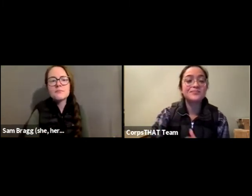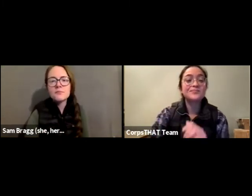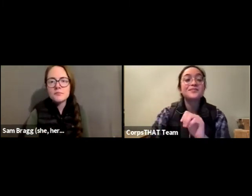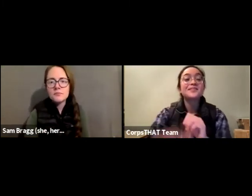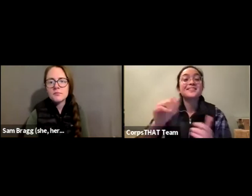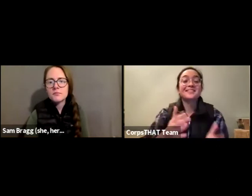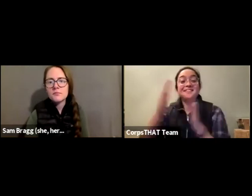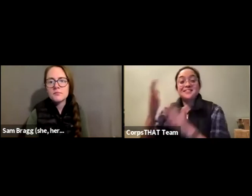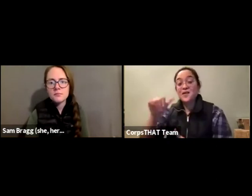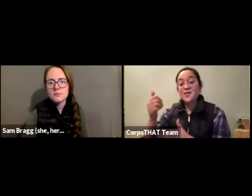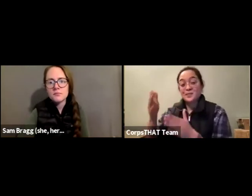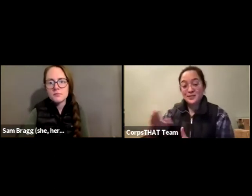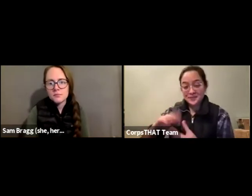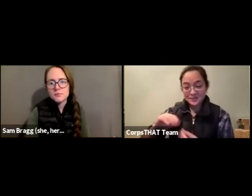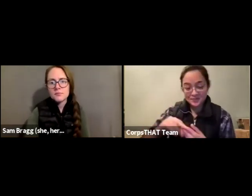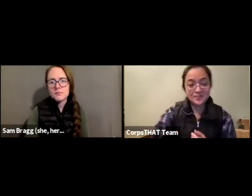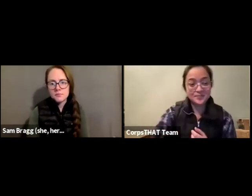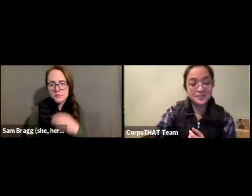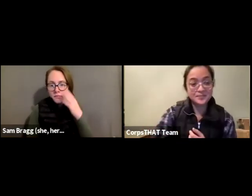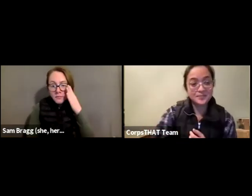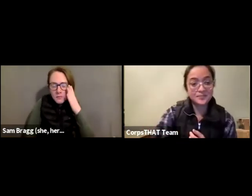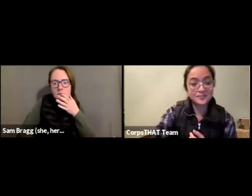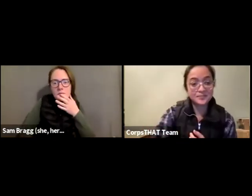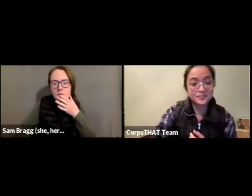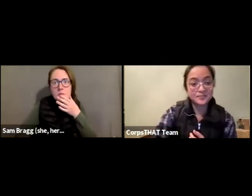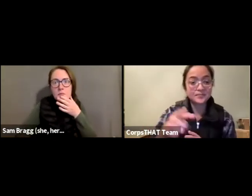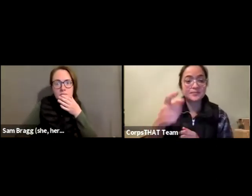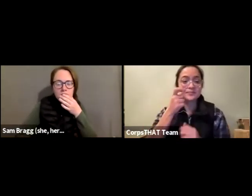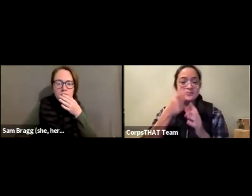yeah, so now here's another person's comment